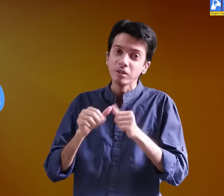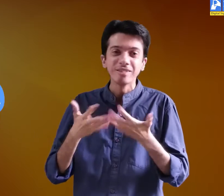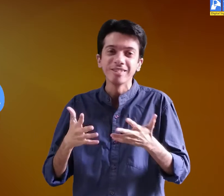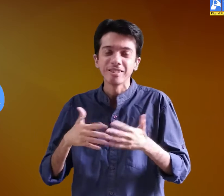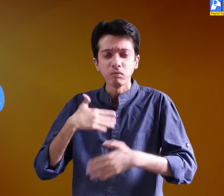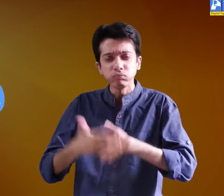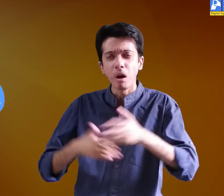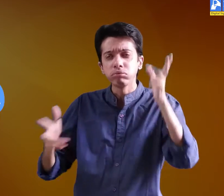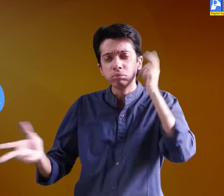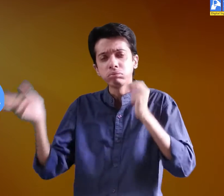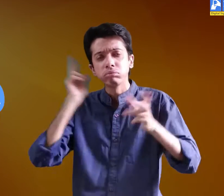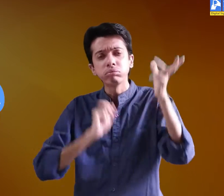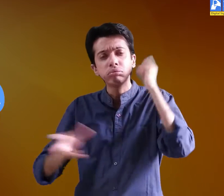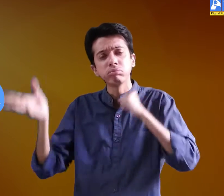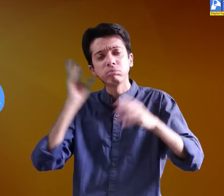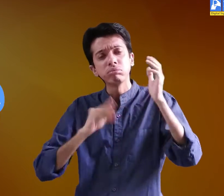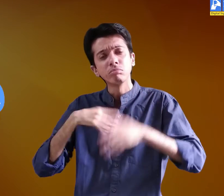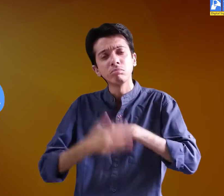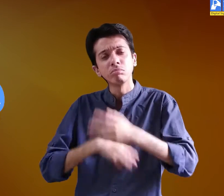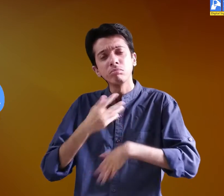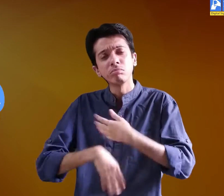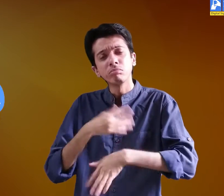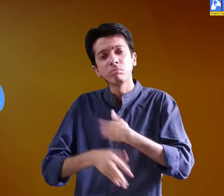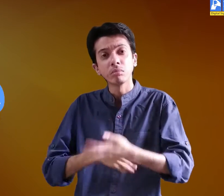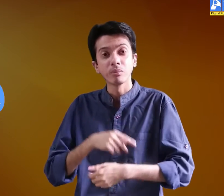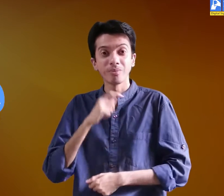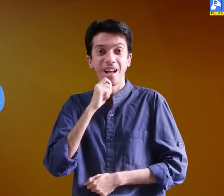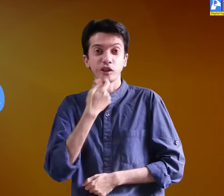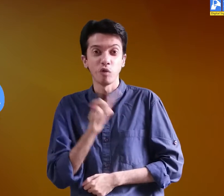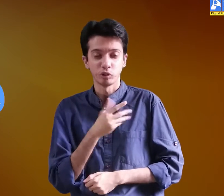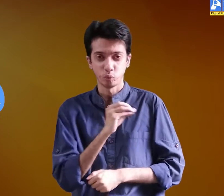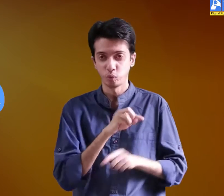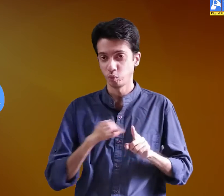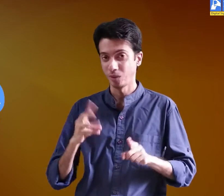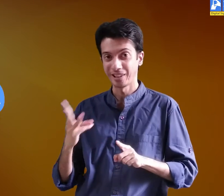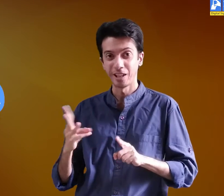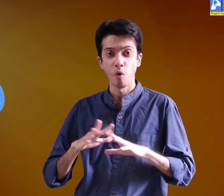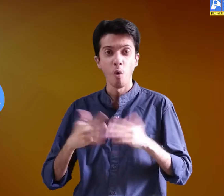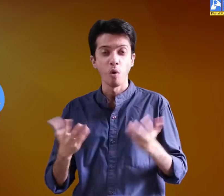but he does not understand the language. He only listen to the words and acquire language